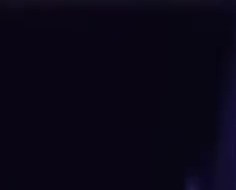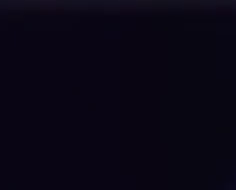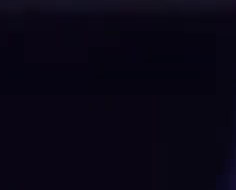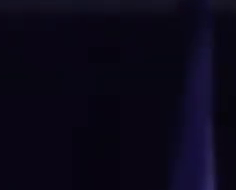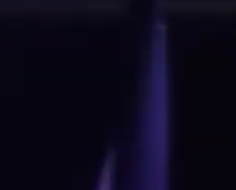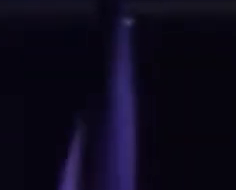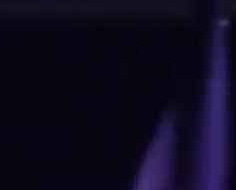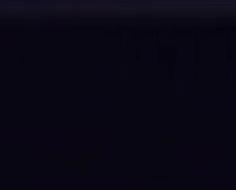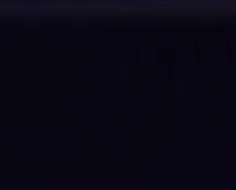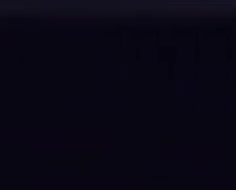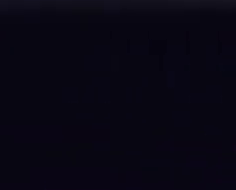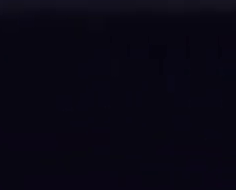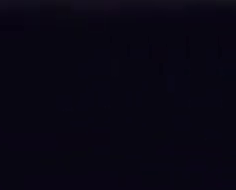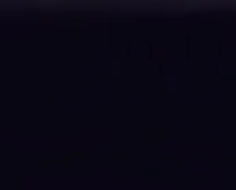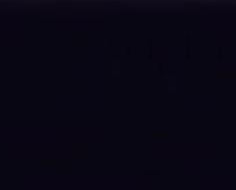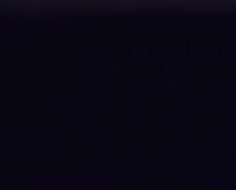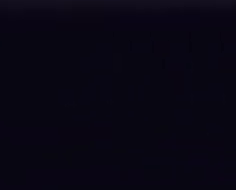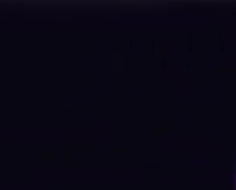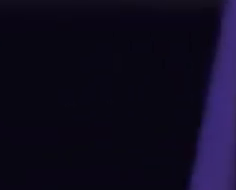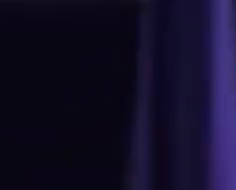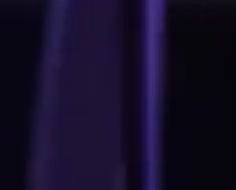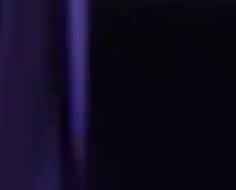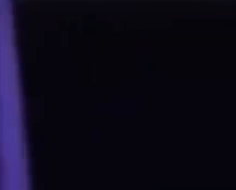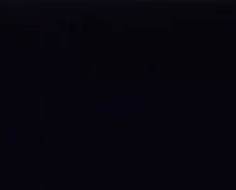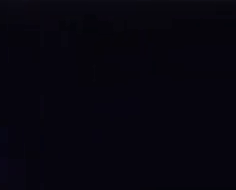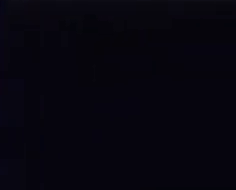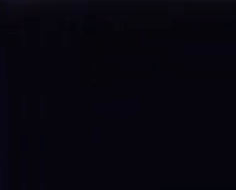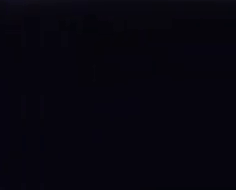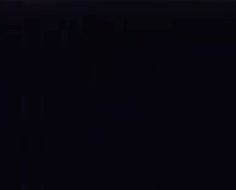money comes from, Keynesians are able to create their absurd multiplier